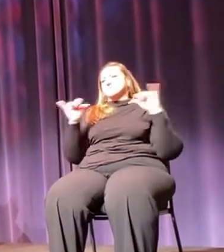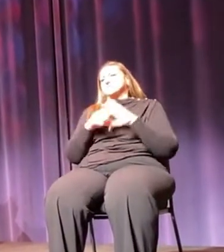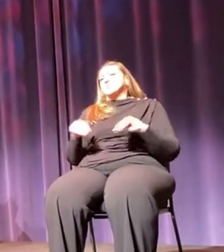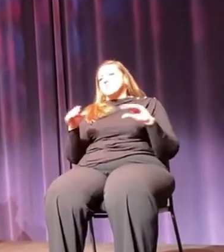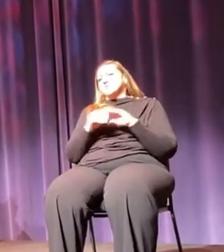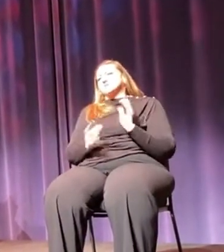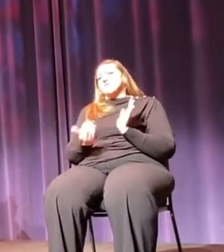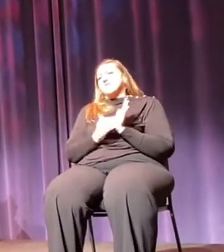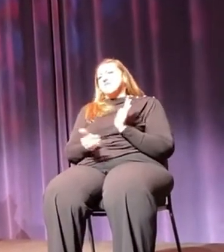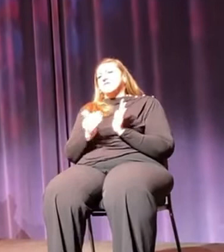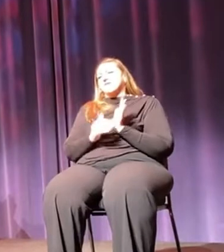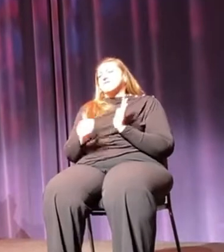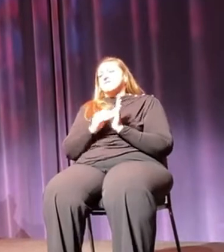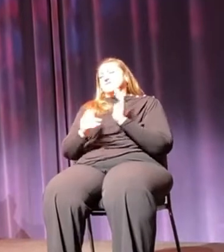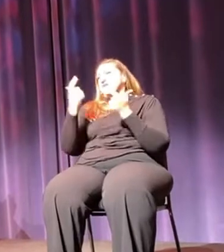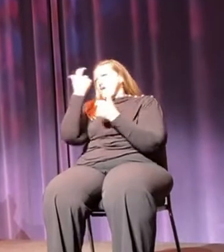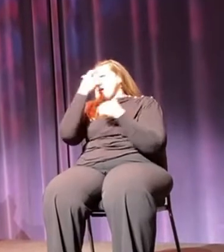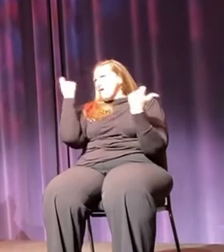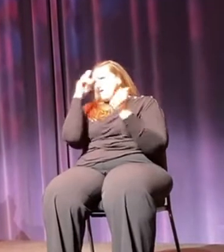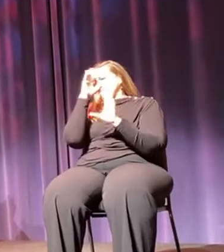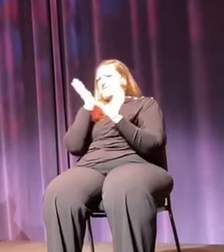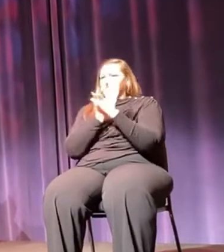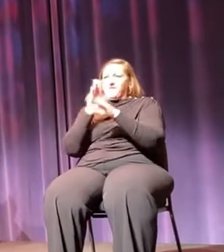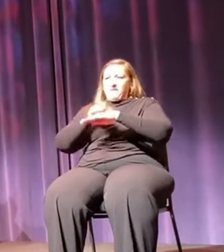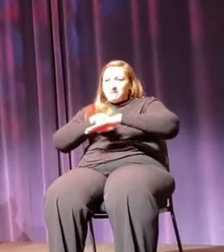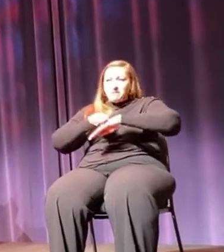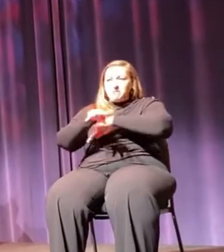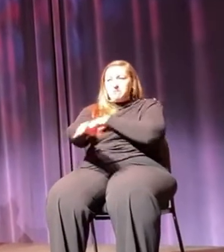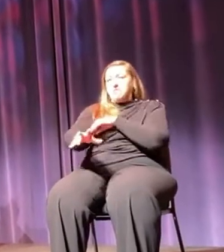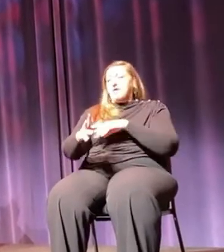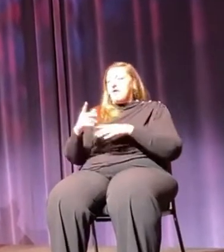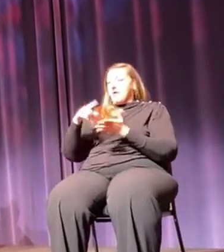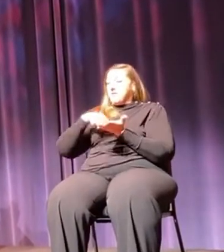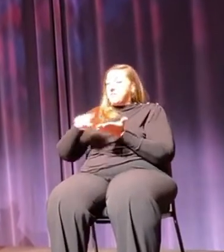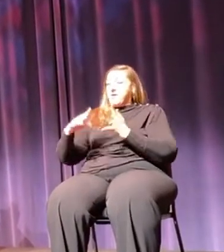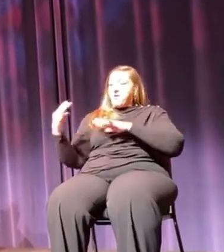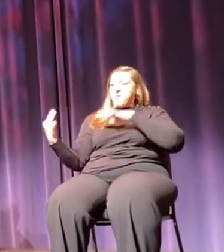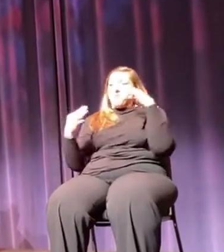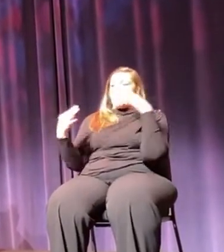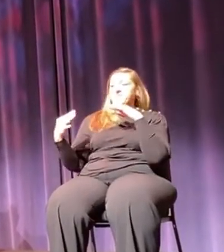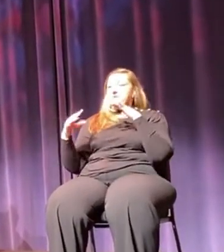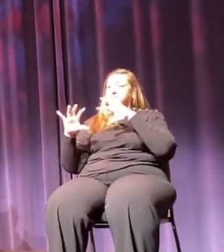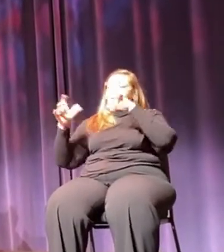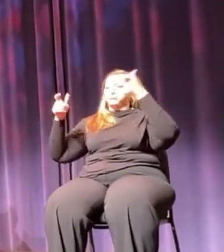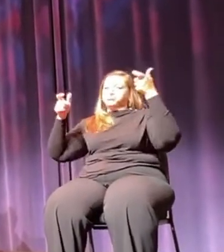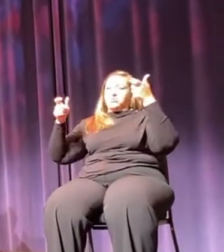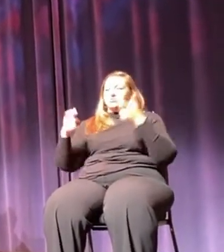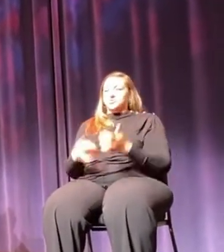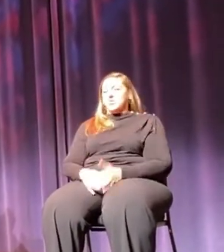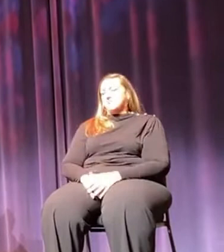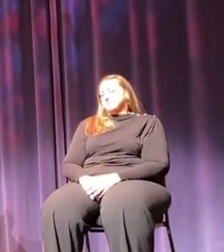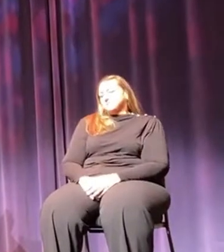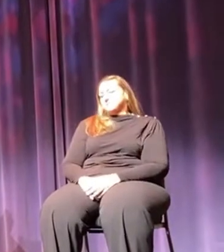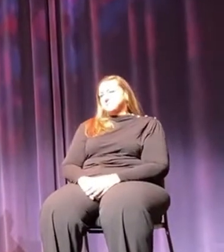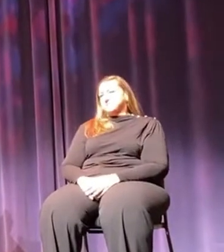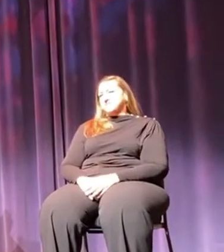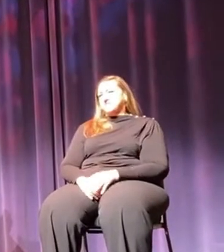and psychological terror. Human mind malleable, paid warfare, controlled. I'm beginning to think the news doesn't matter.